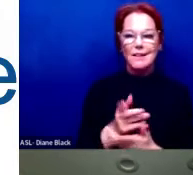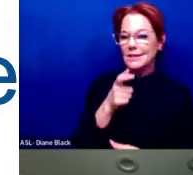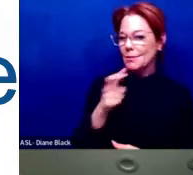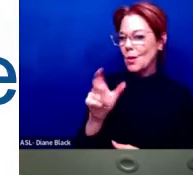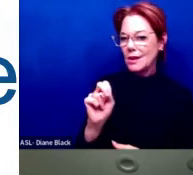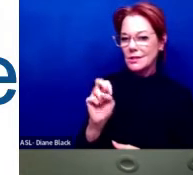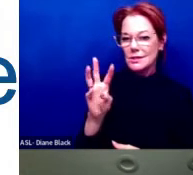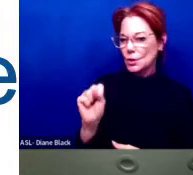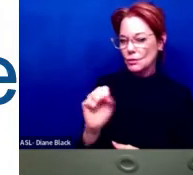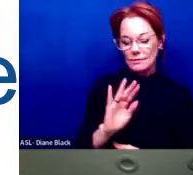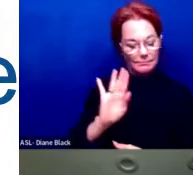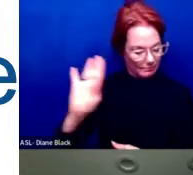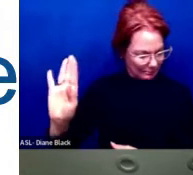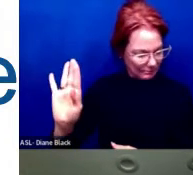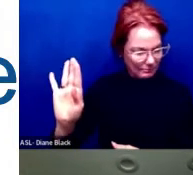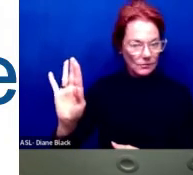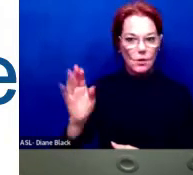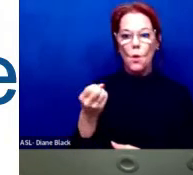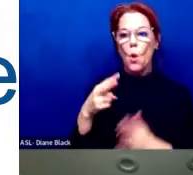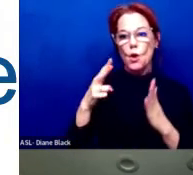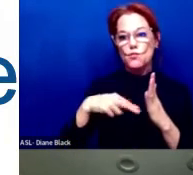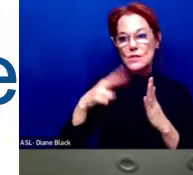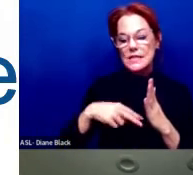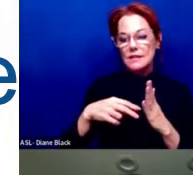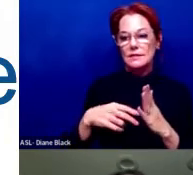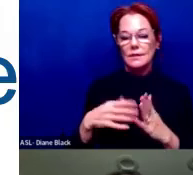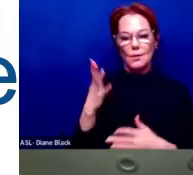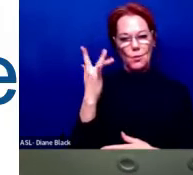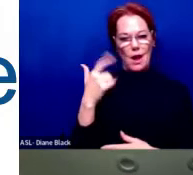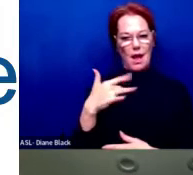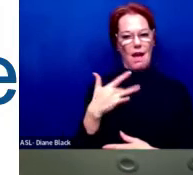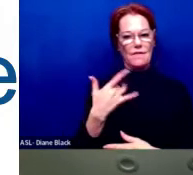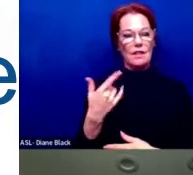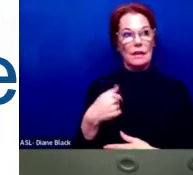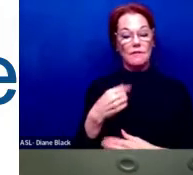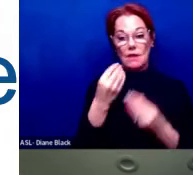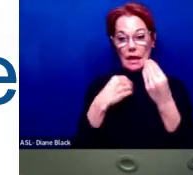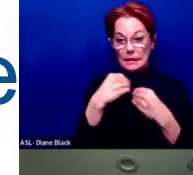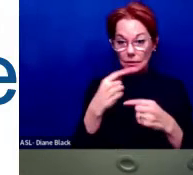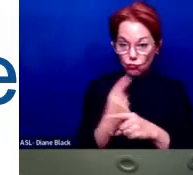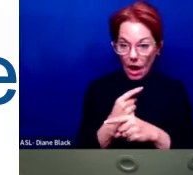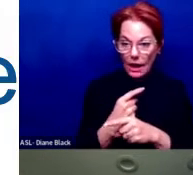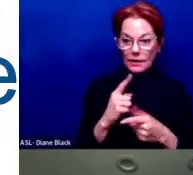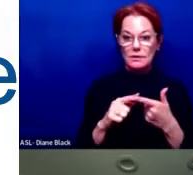reading the latest about all of this because I kind of feel like if I just, you know, if I eat right, and I exercise and I'm